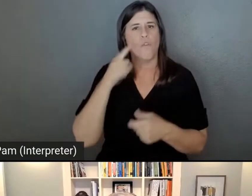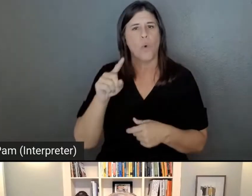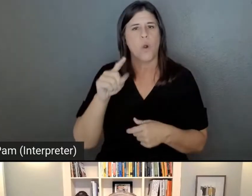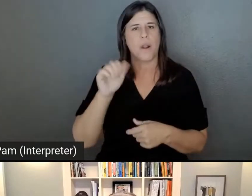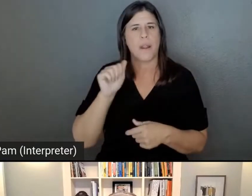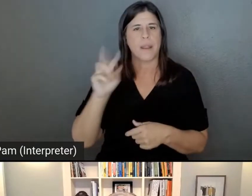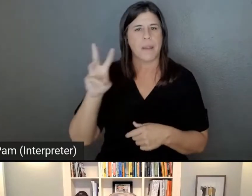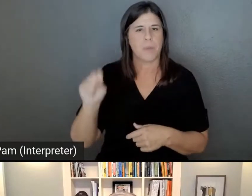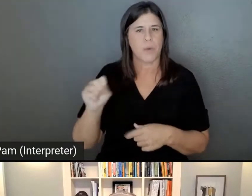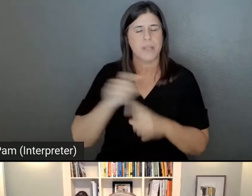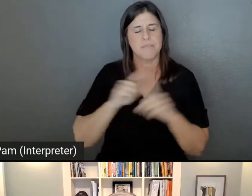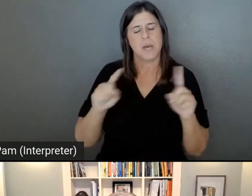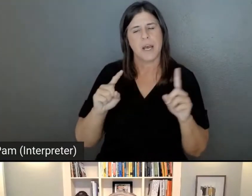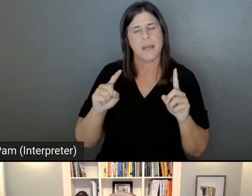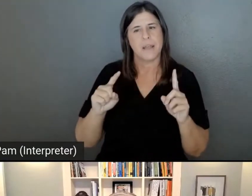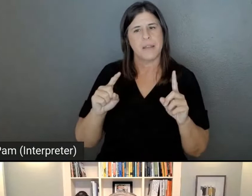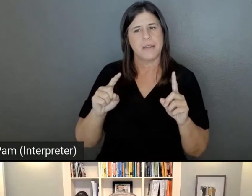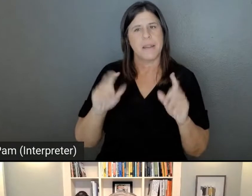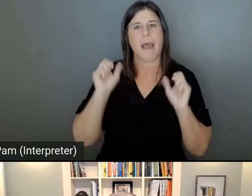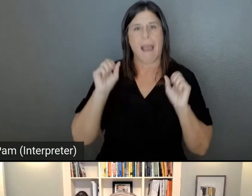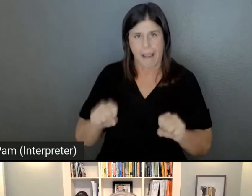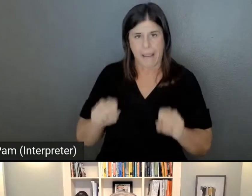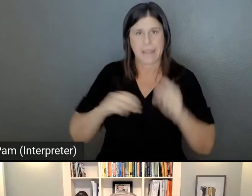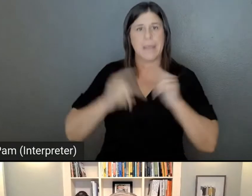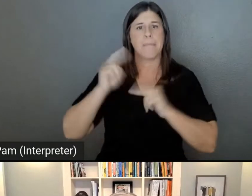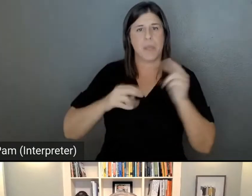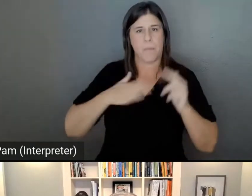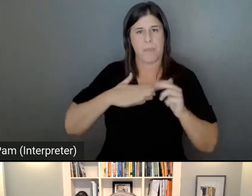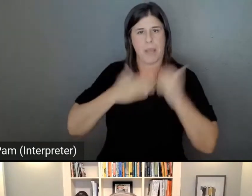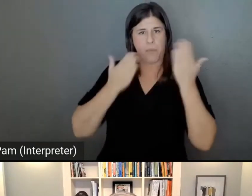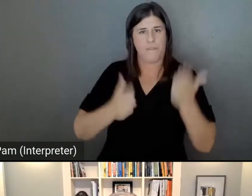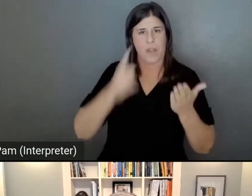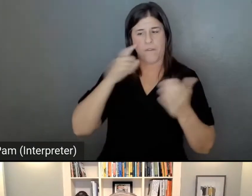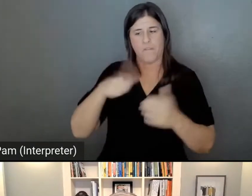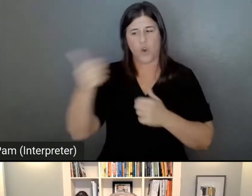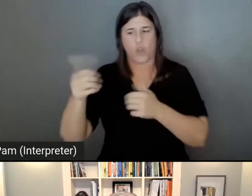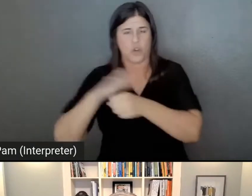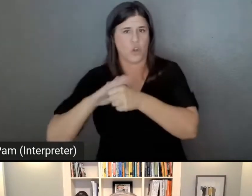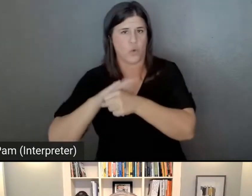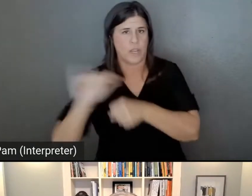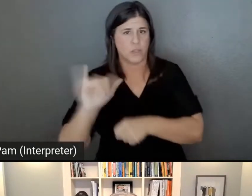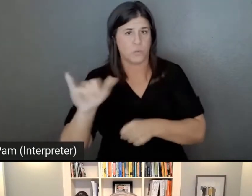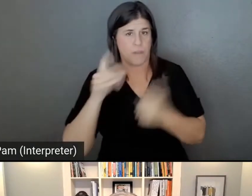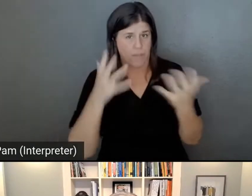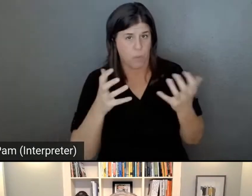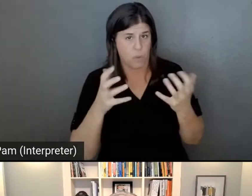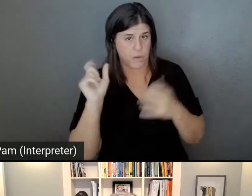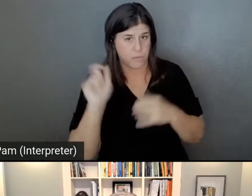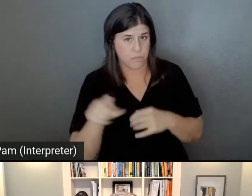but I can build my own provider for other locations as well if I wanted. Yeah, exactly.